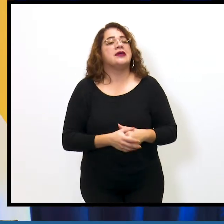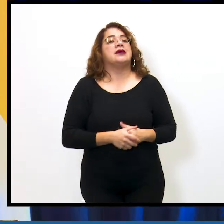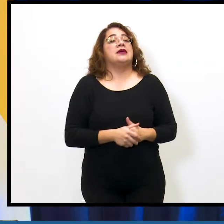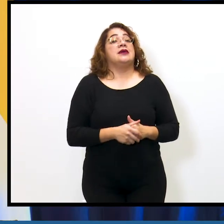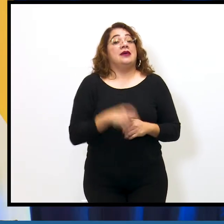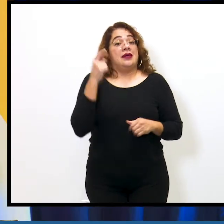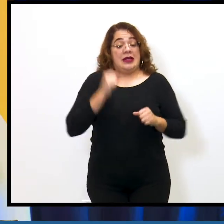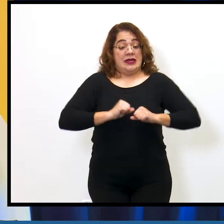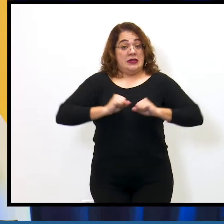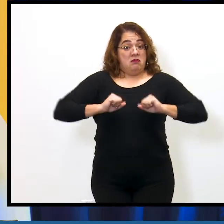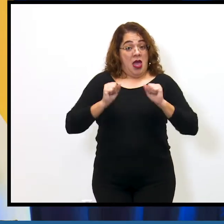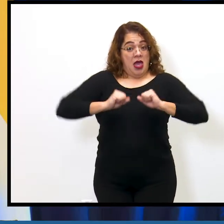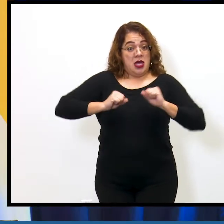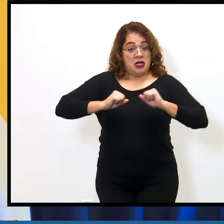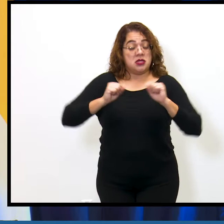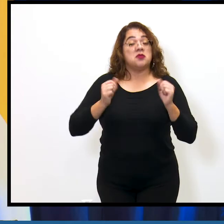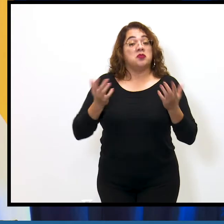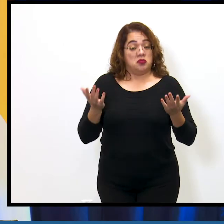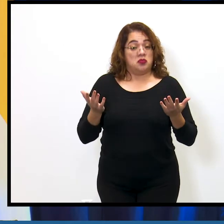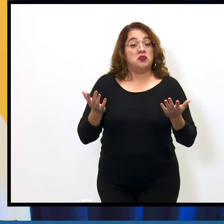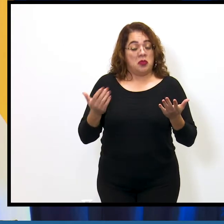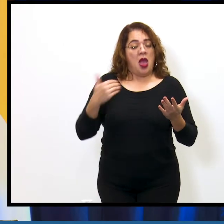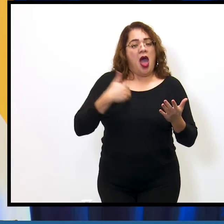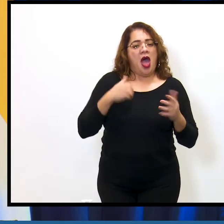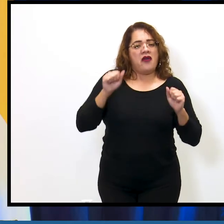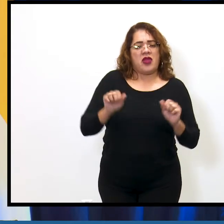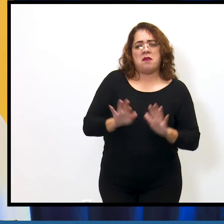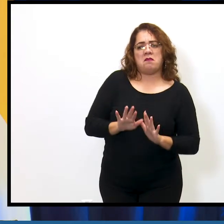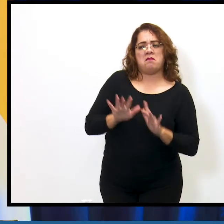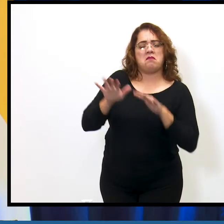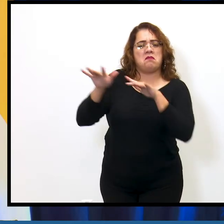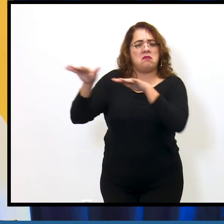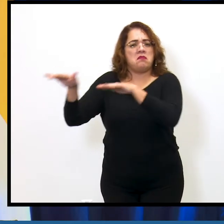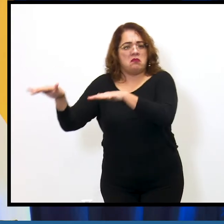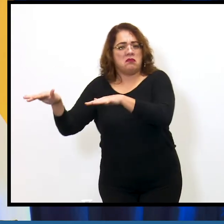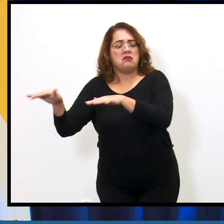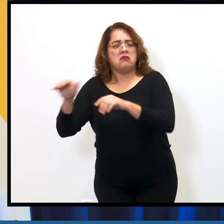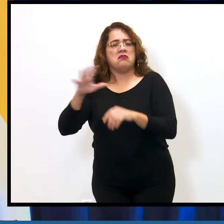We can easily, we have the overflow capacity. That's not the issue is capacity and the amount